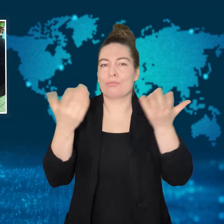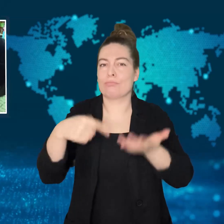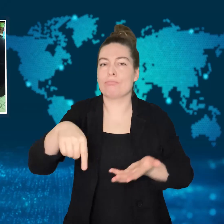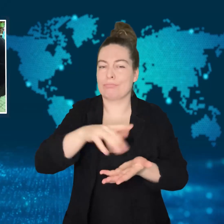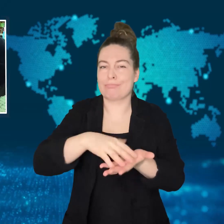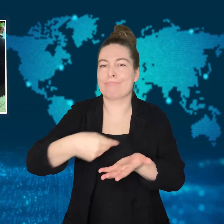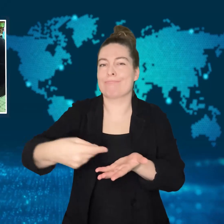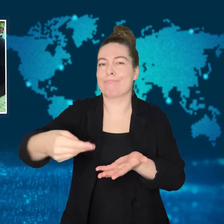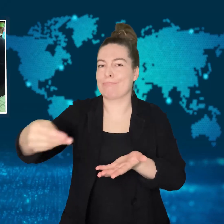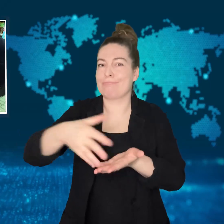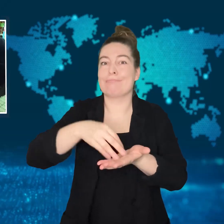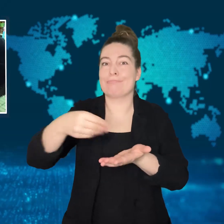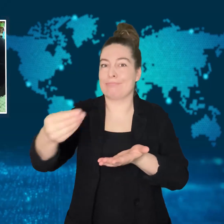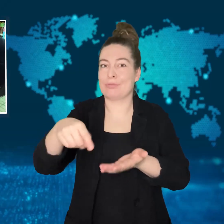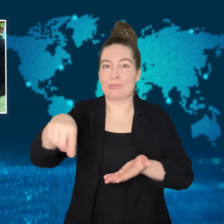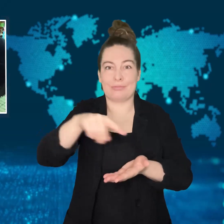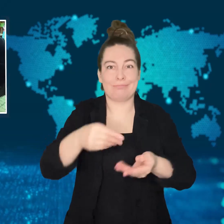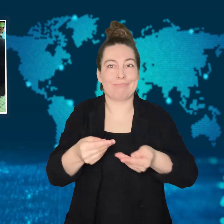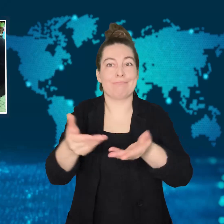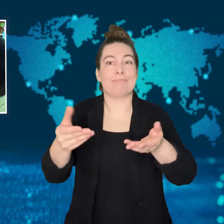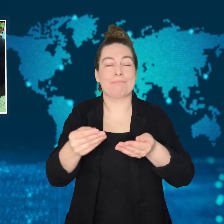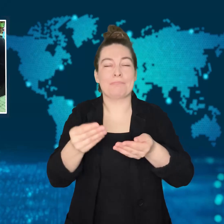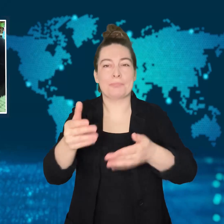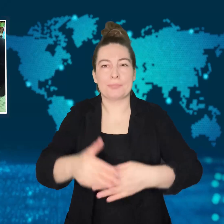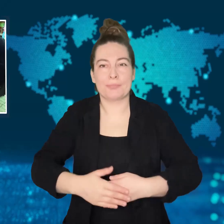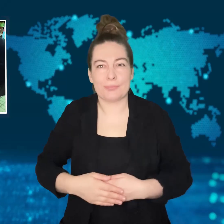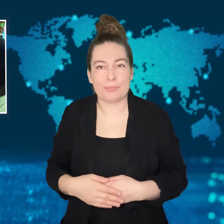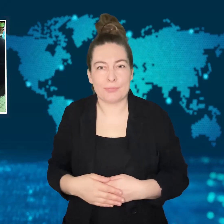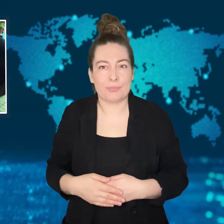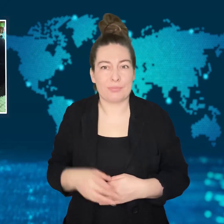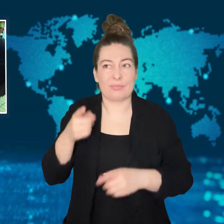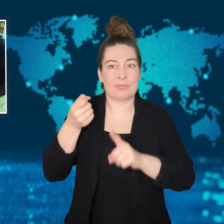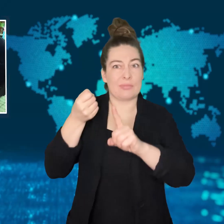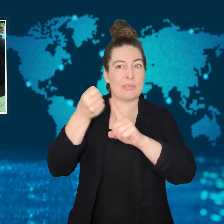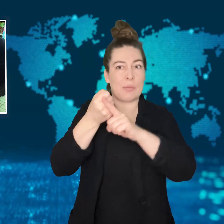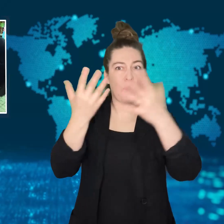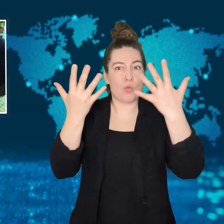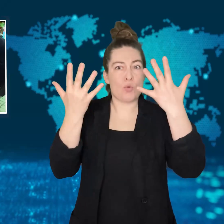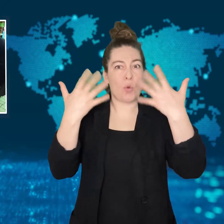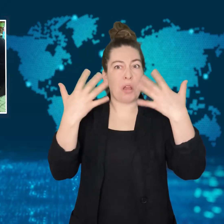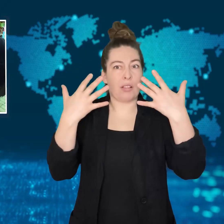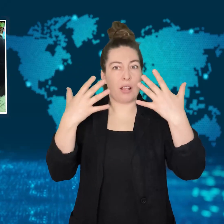and serves as an offering to the gods.